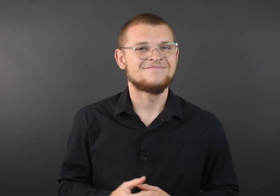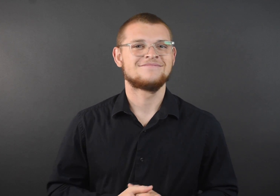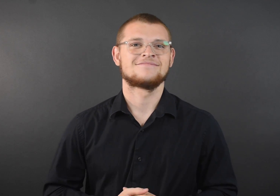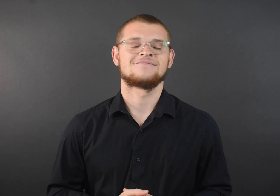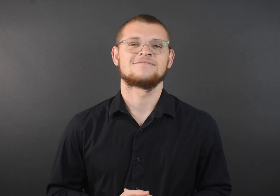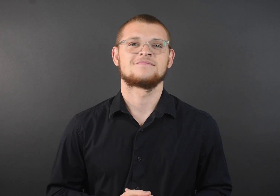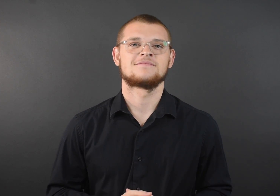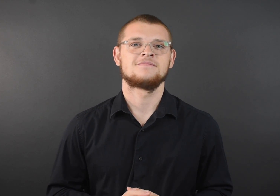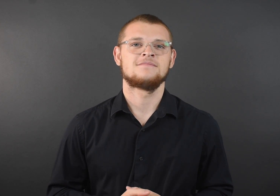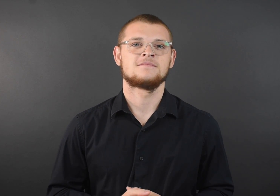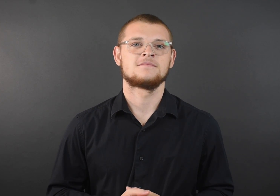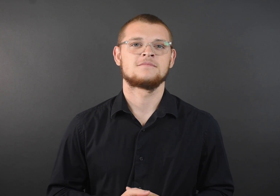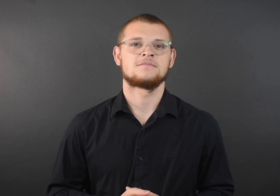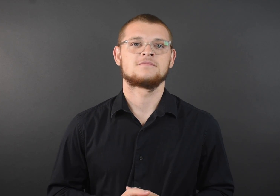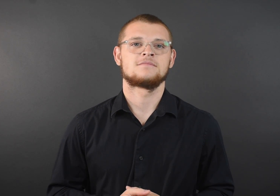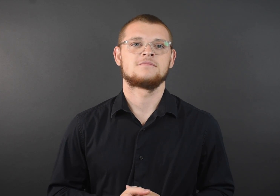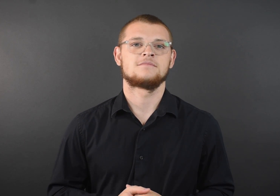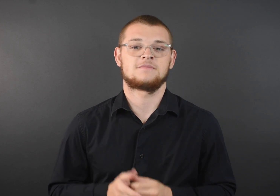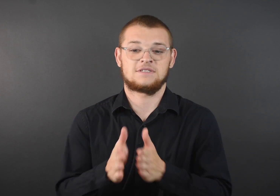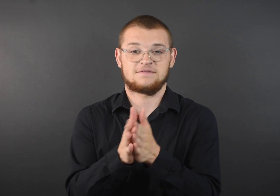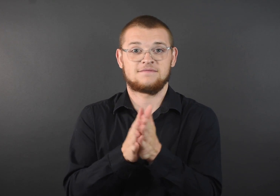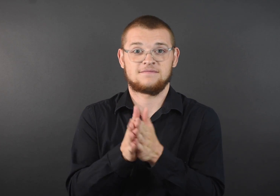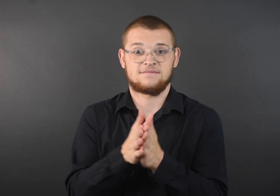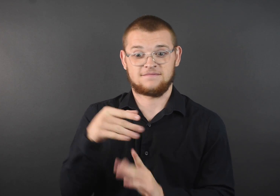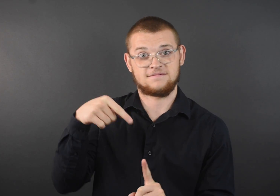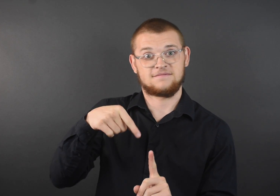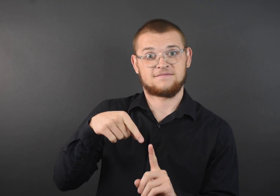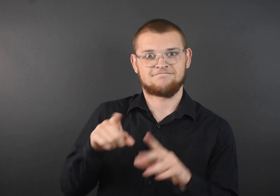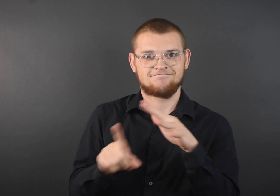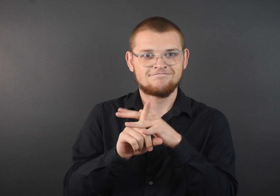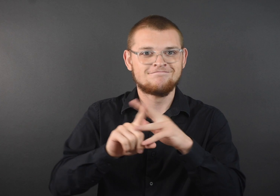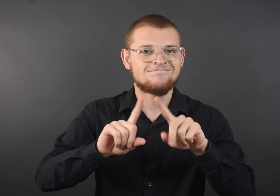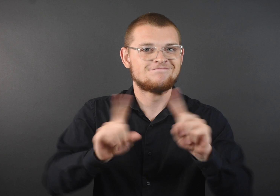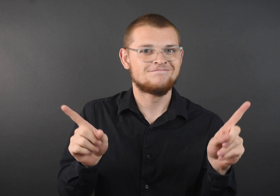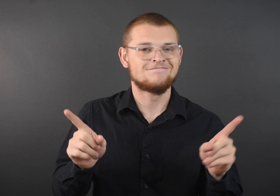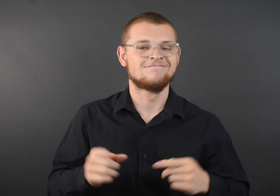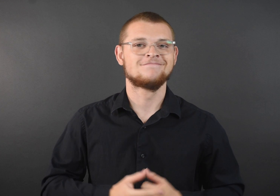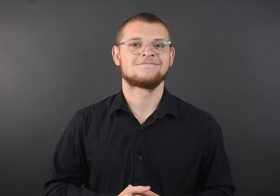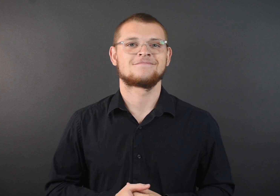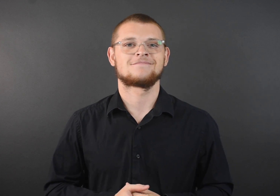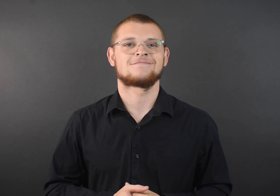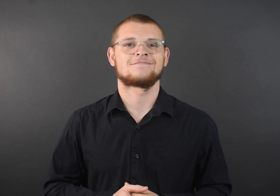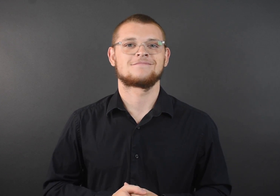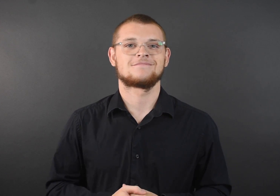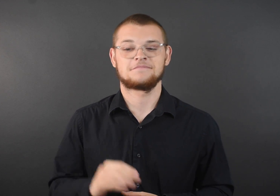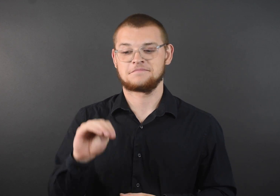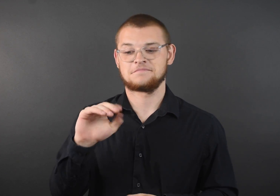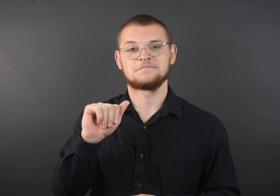who gets vaccinated makes a difference." Incentives differ